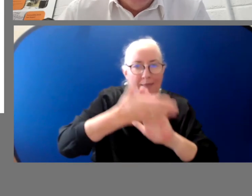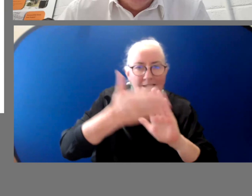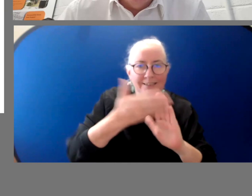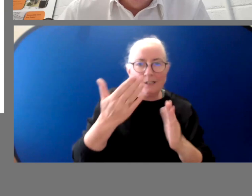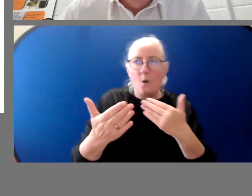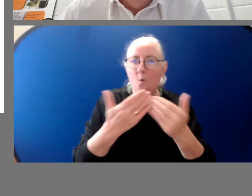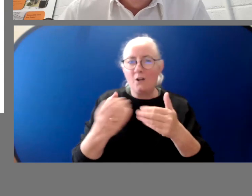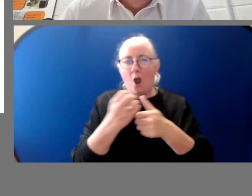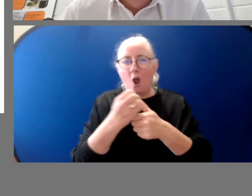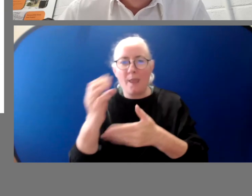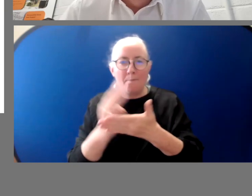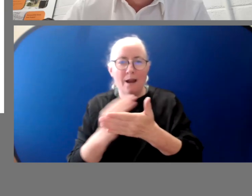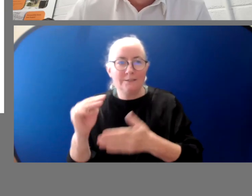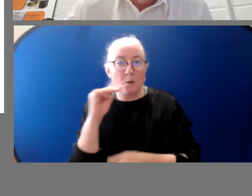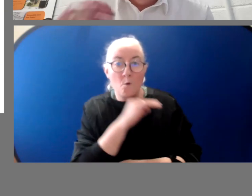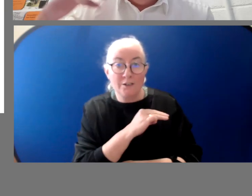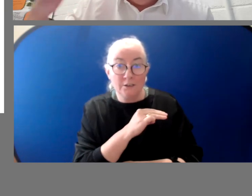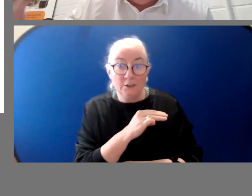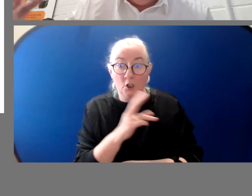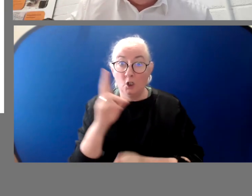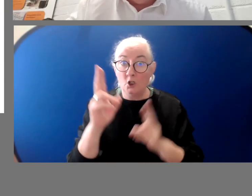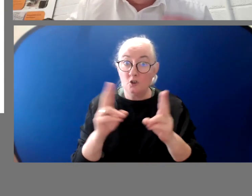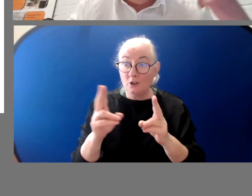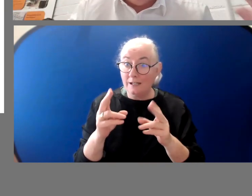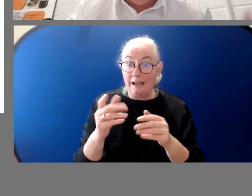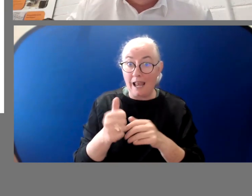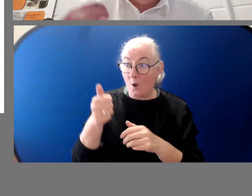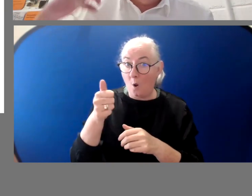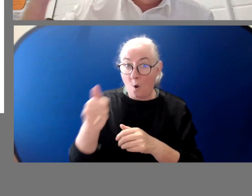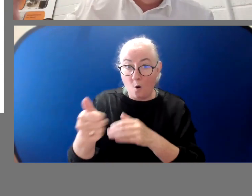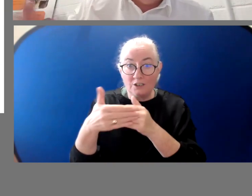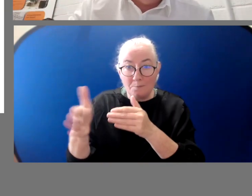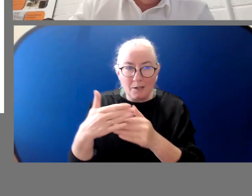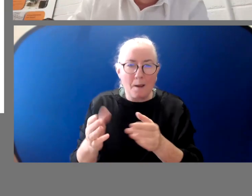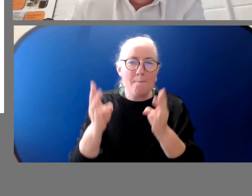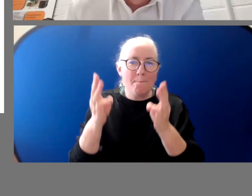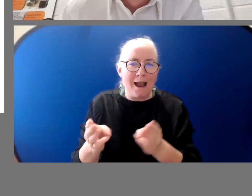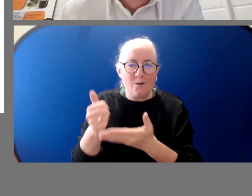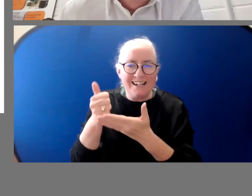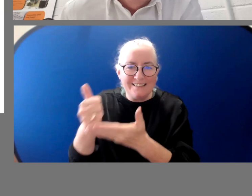on whether they should be putting automated doors power assisted doors or manual doors into the into